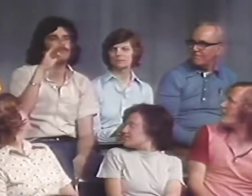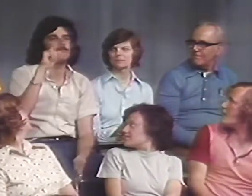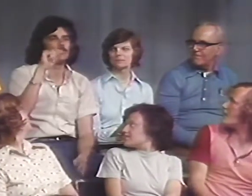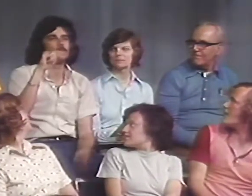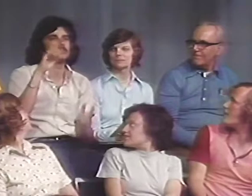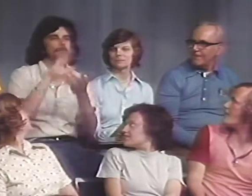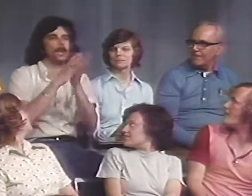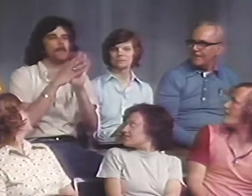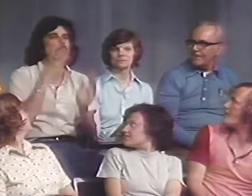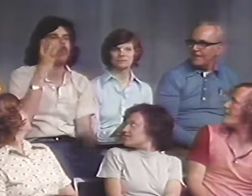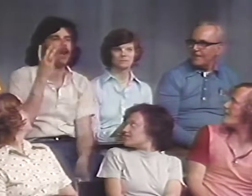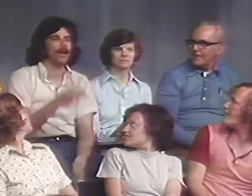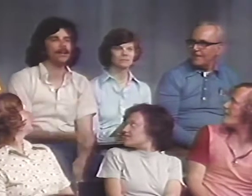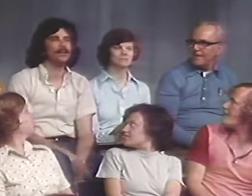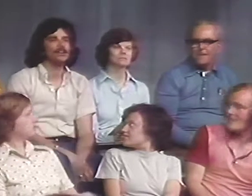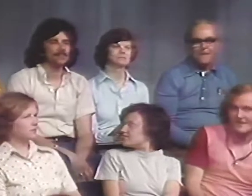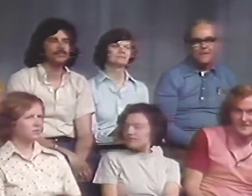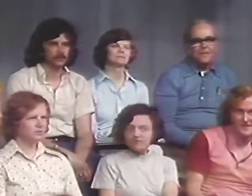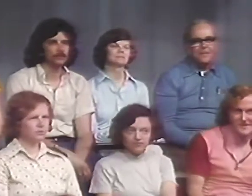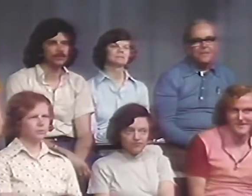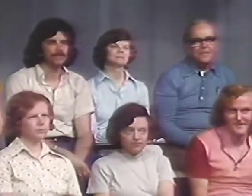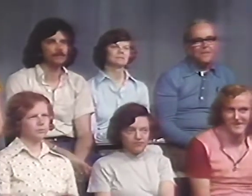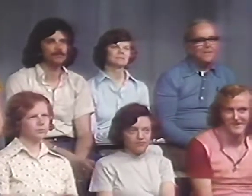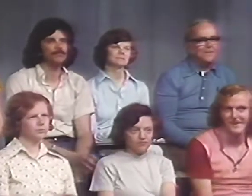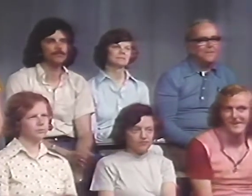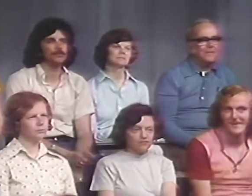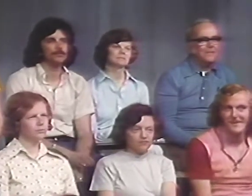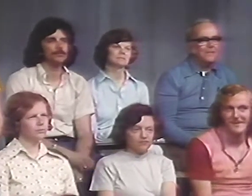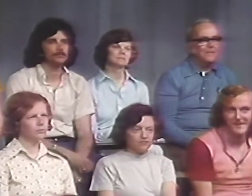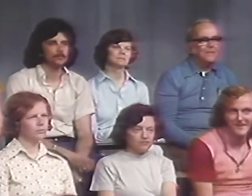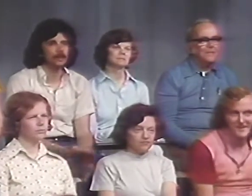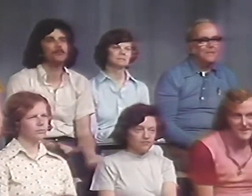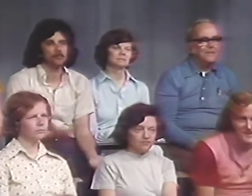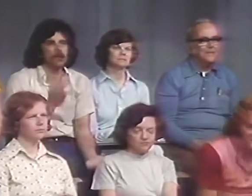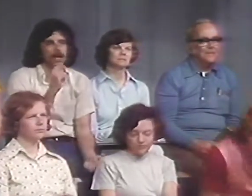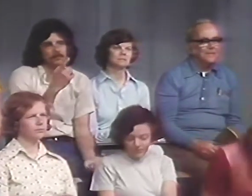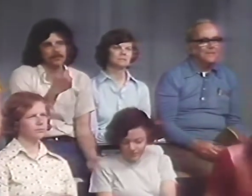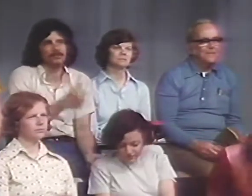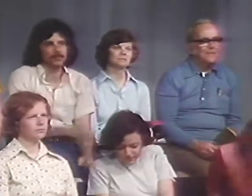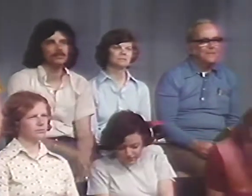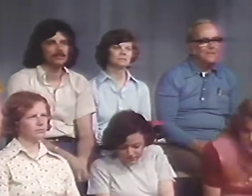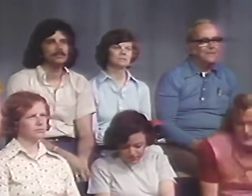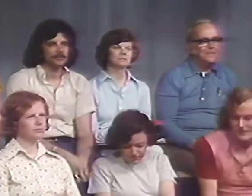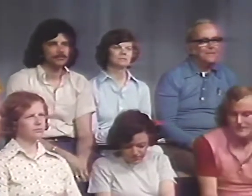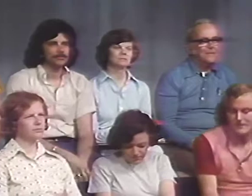SMELL. - THE SMELL. YOU CAN SMELL THE BLOSSOMS.